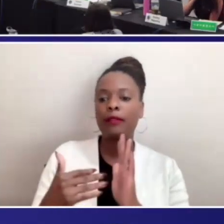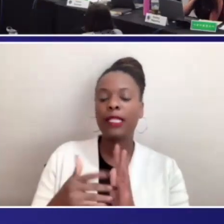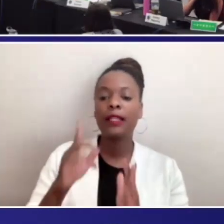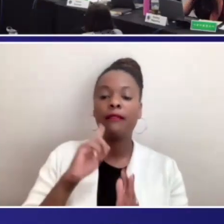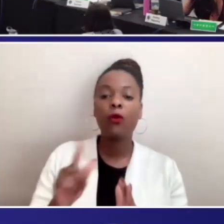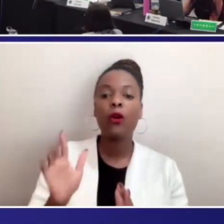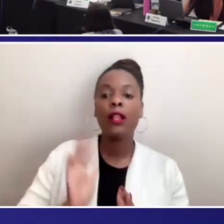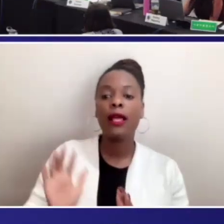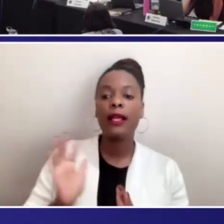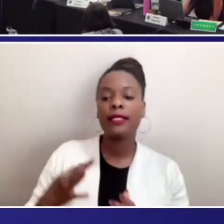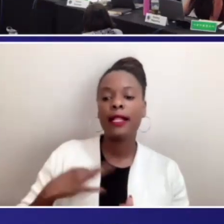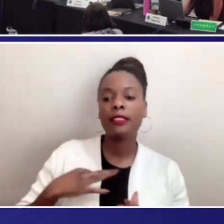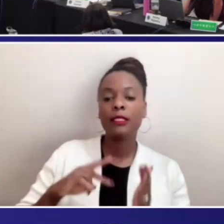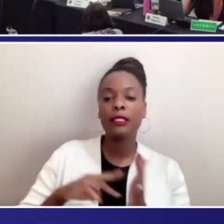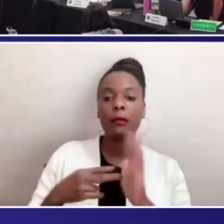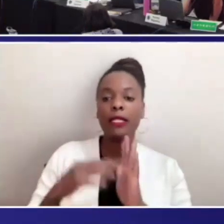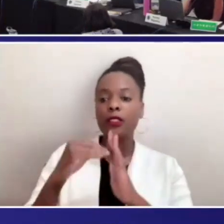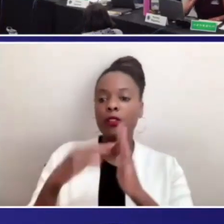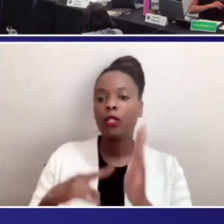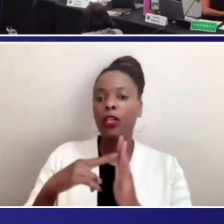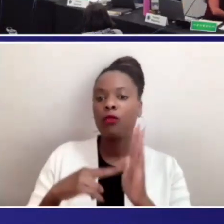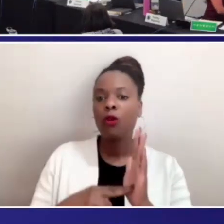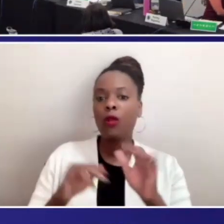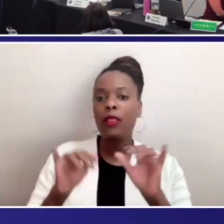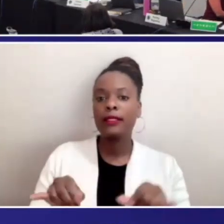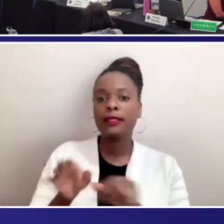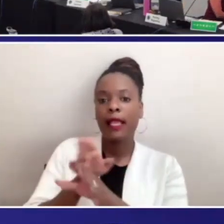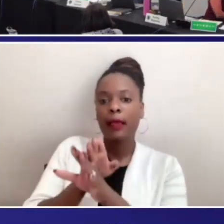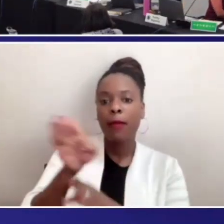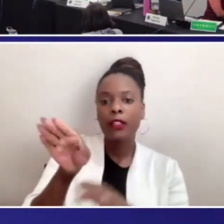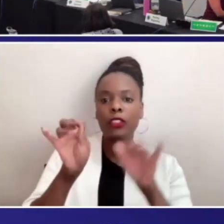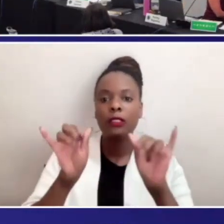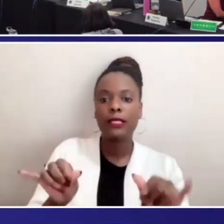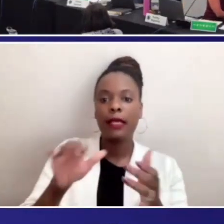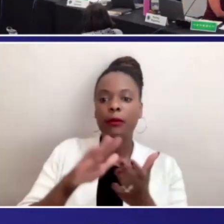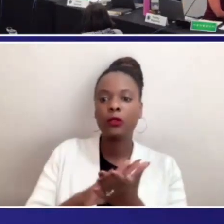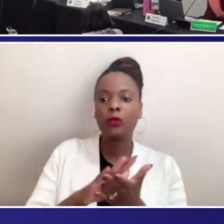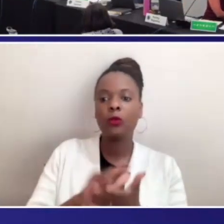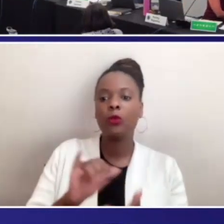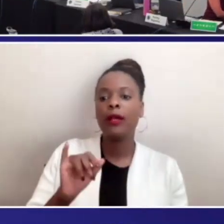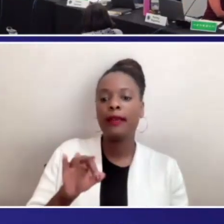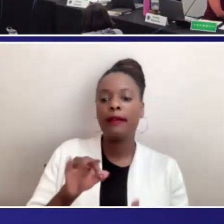student stays enrolled in the same major at the same school? If a student is enrolled in an undeclared